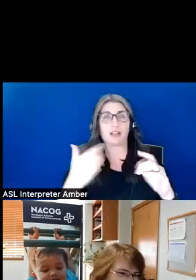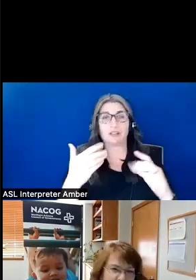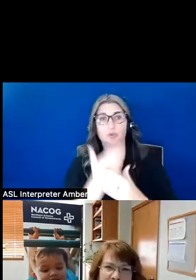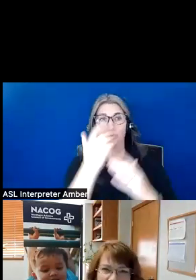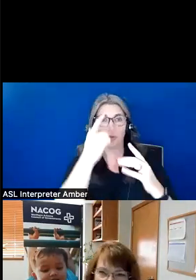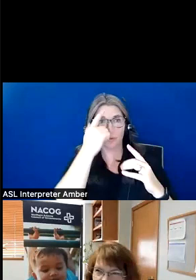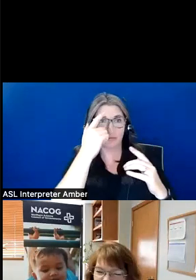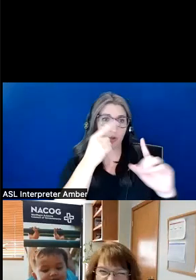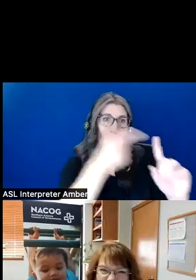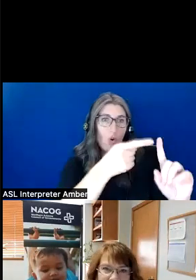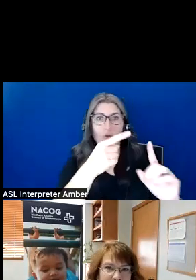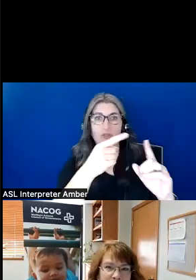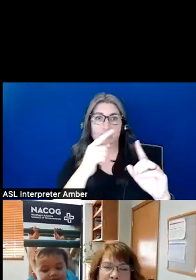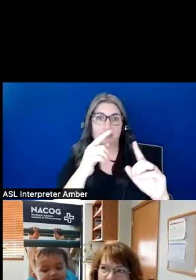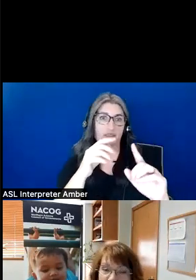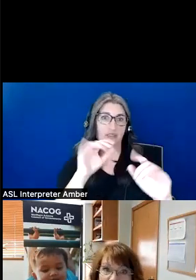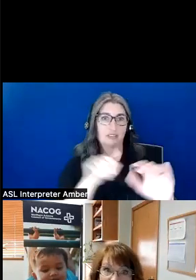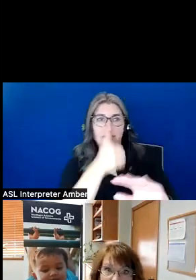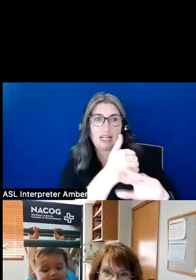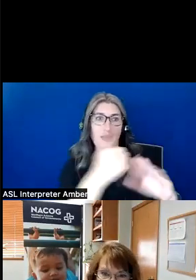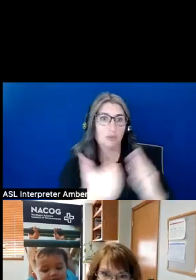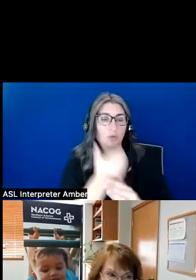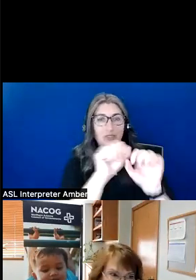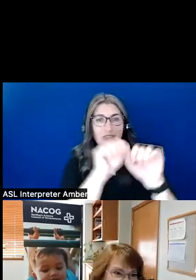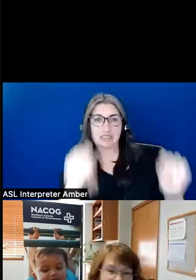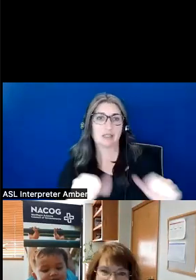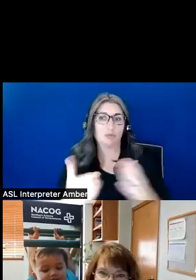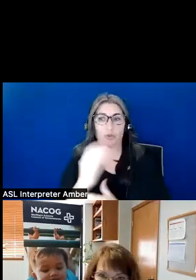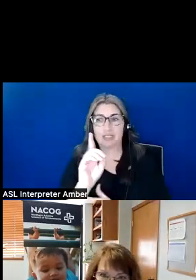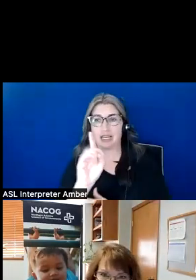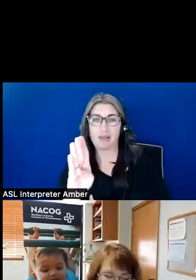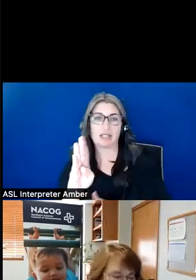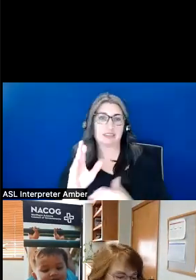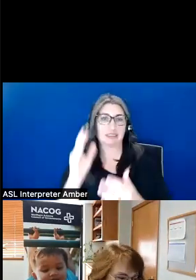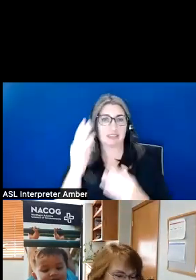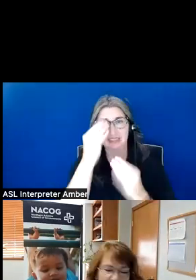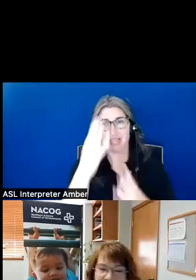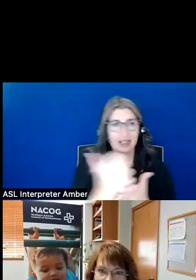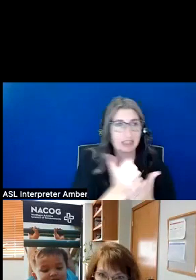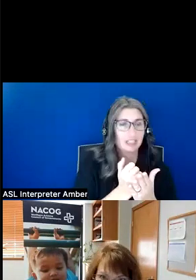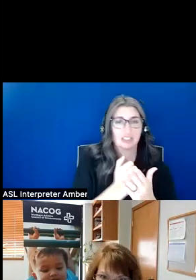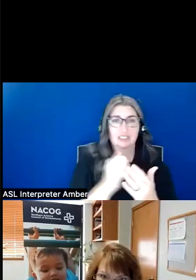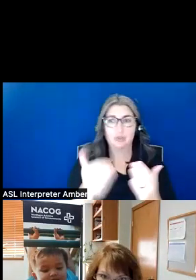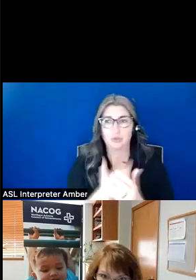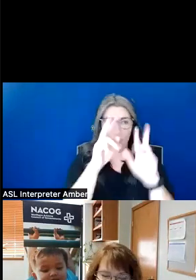We were ready to build new systems, new database programs, new data collection, new analysis.